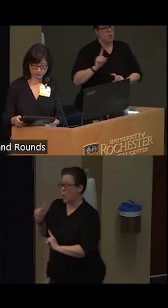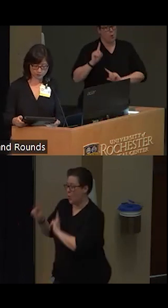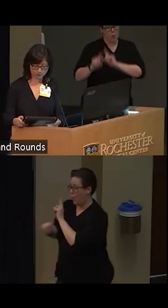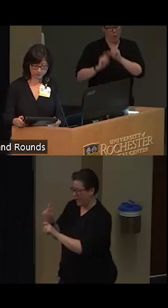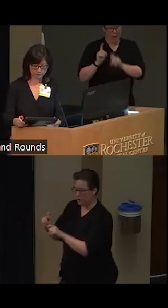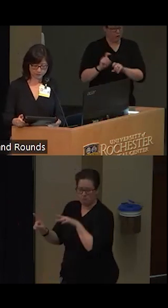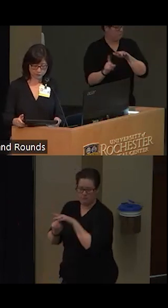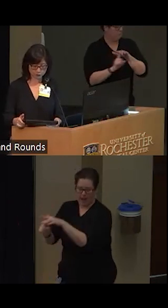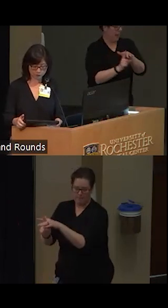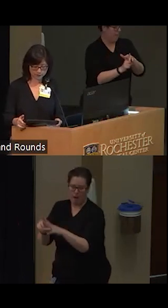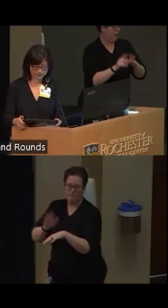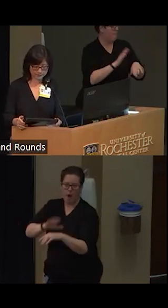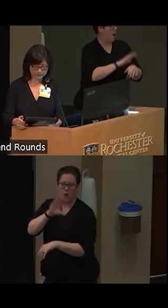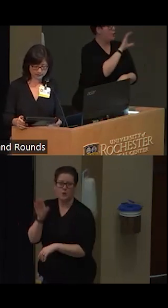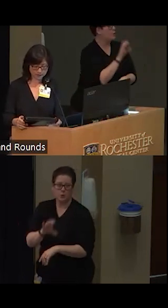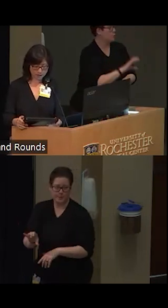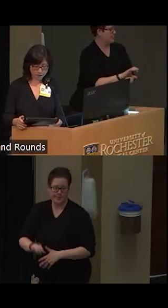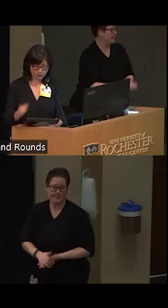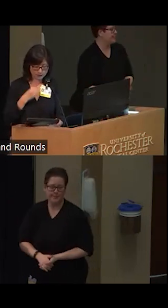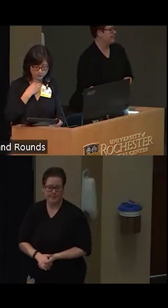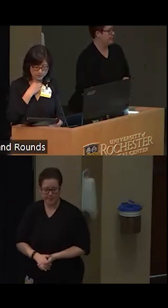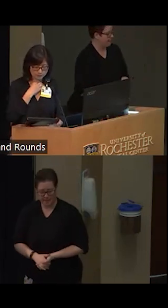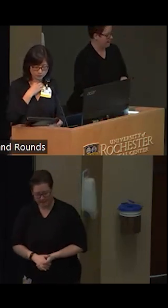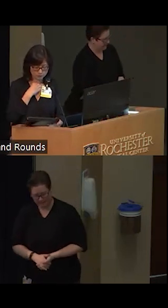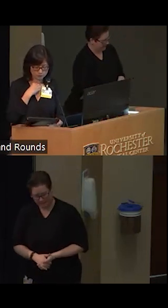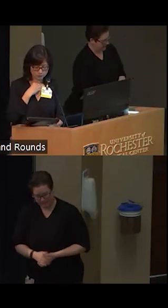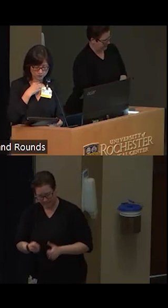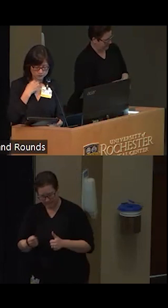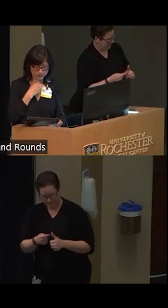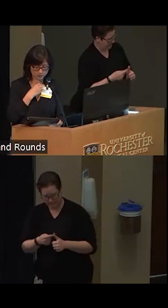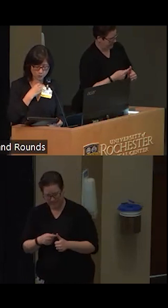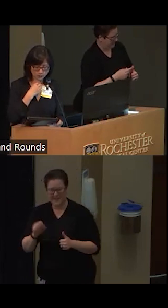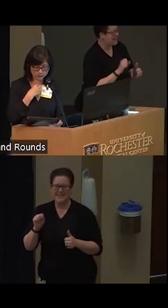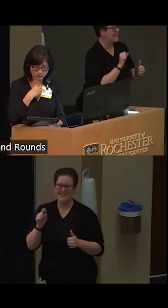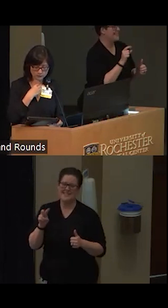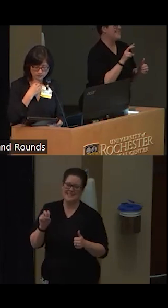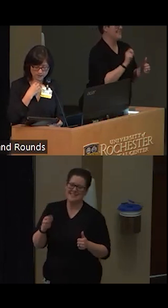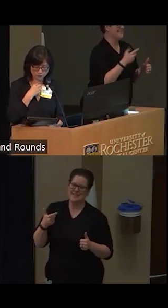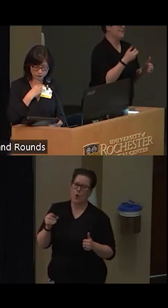came through some of our virtual attendees one is from Dr Goldstein what do you think was the